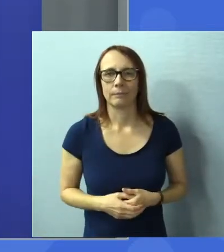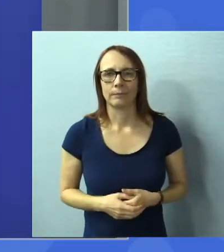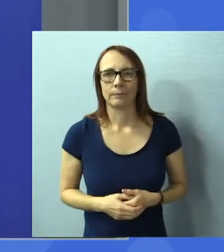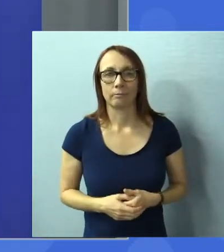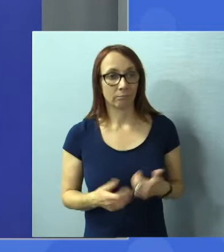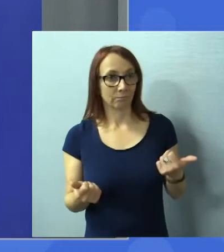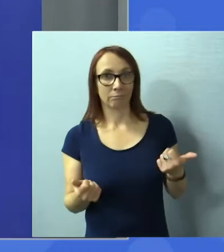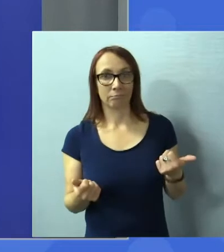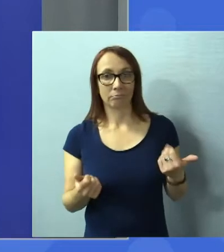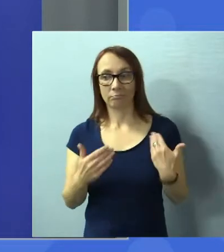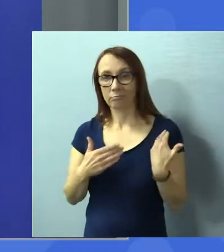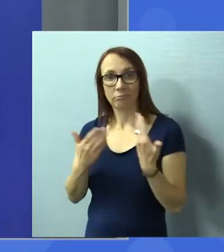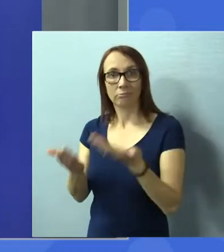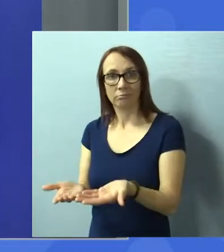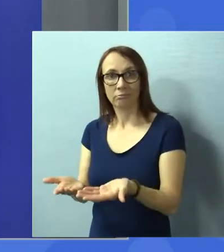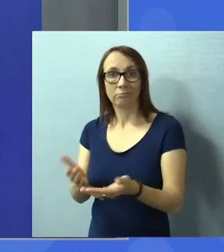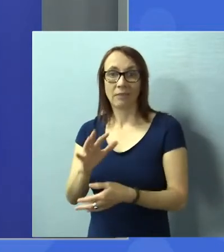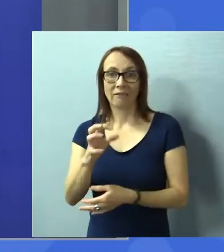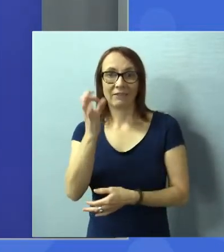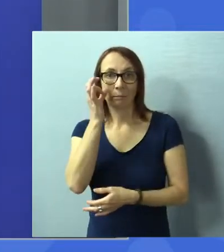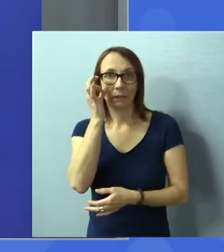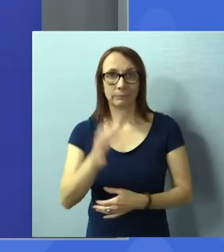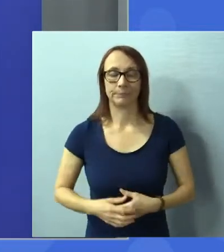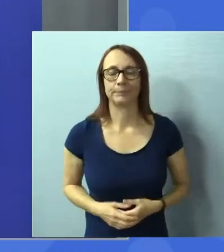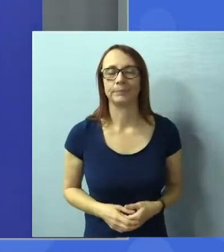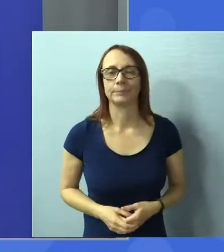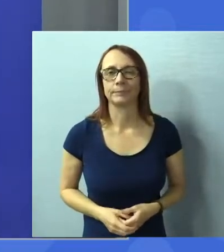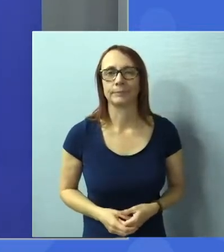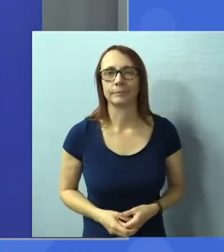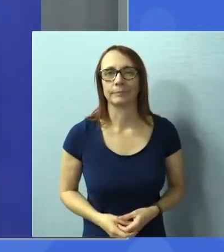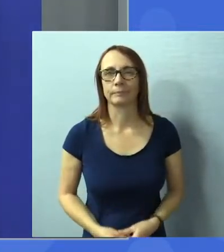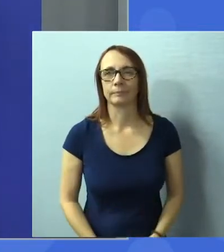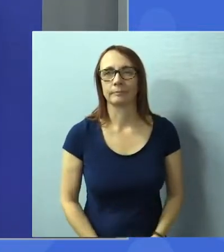I'm just gonna hand over to Chris now about 15 minutes thank you very much I'm